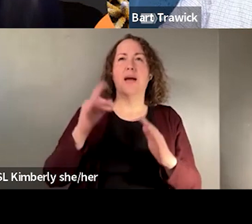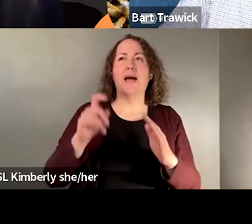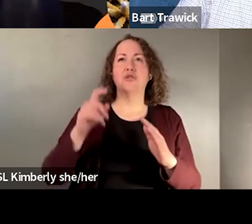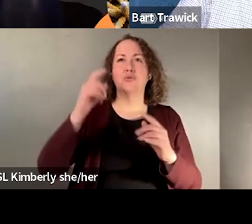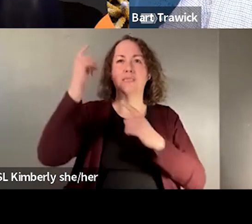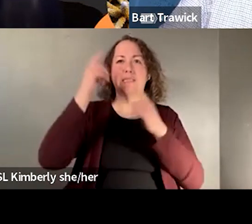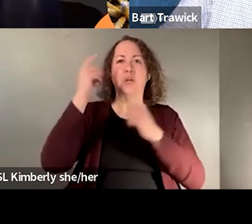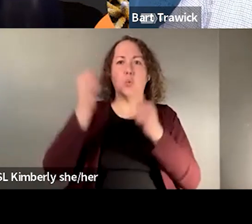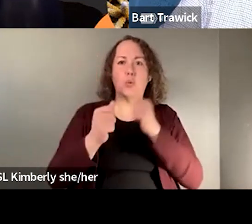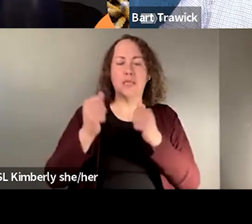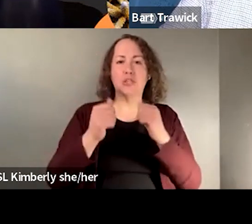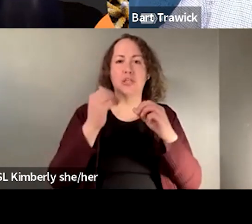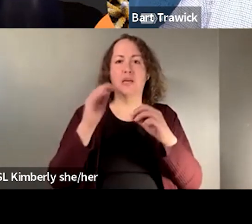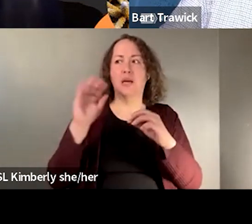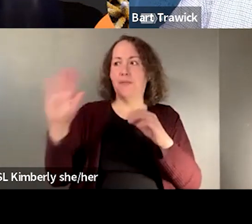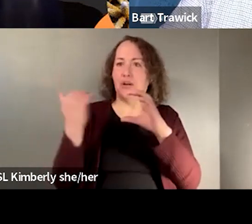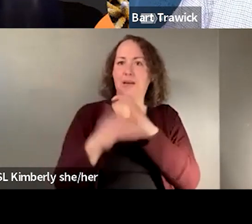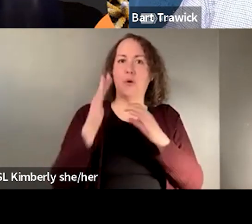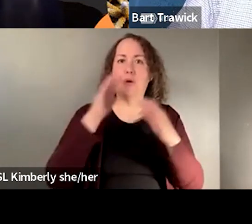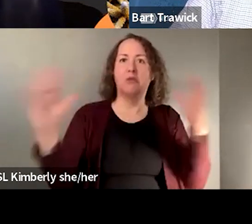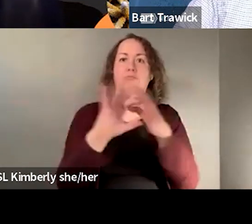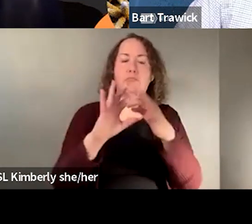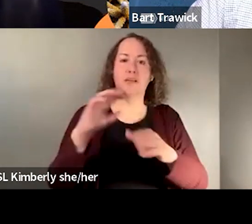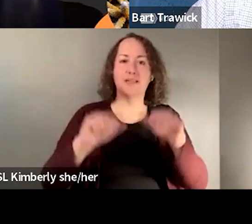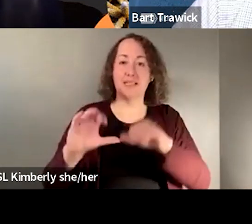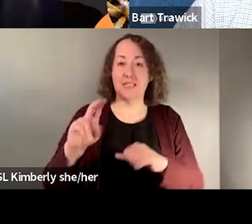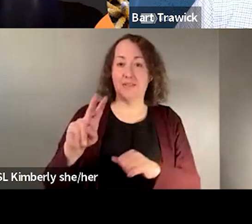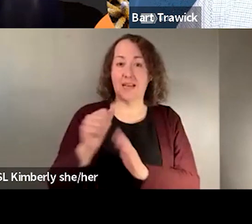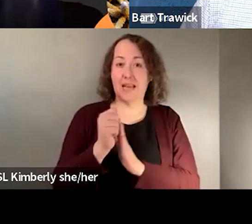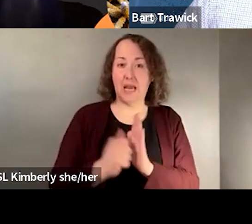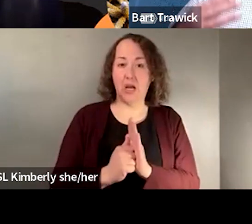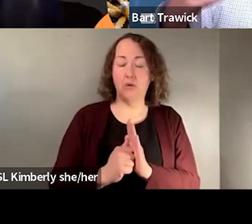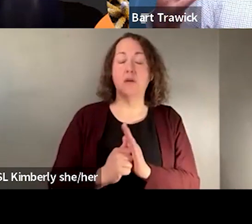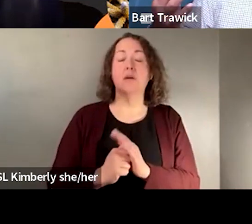Bart Trawick: So what will happen is the email is generated,